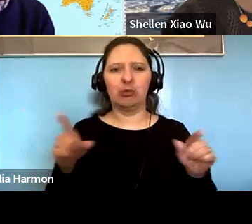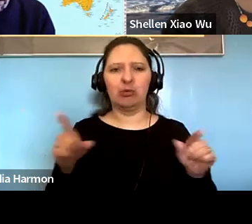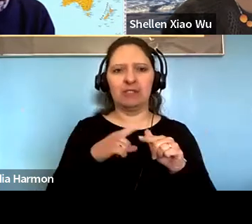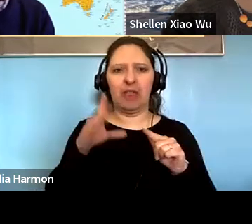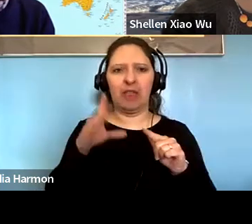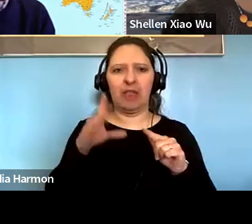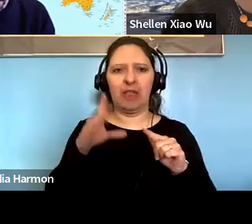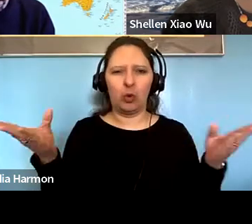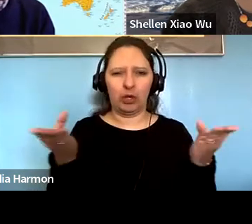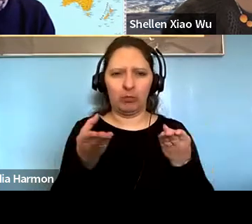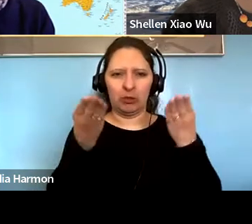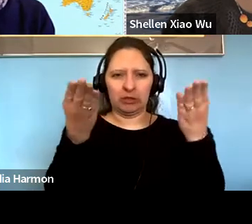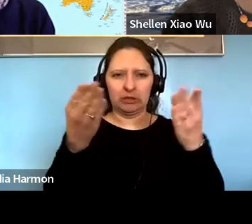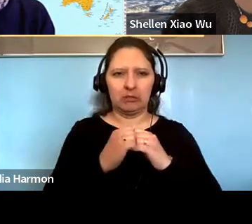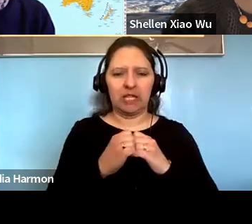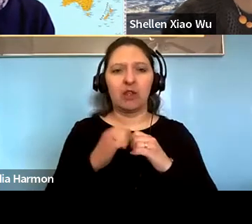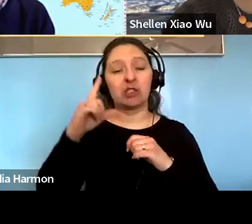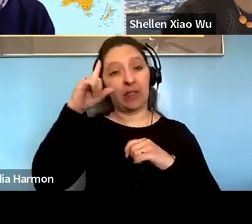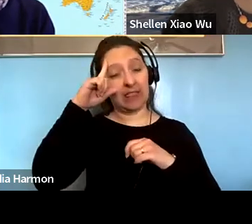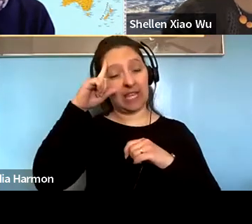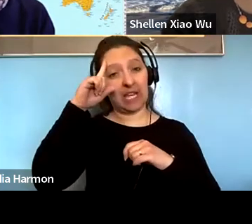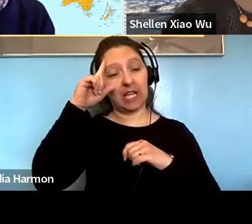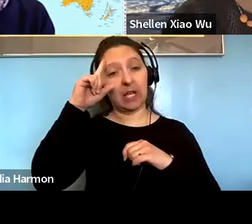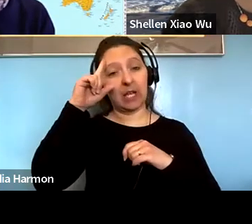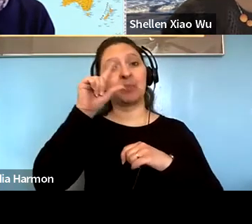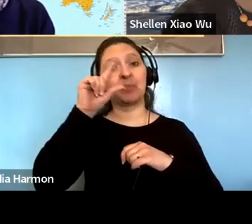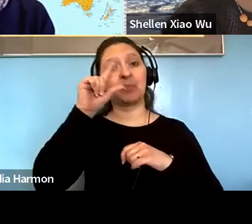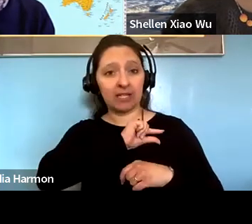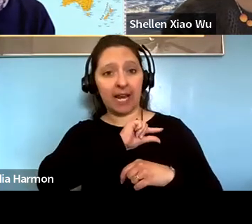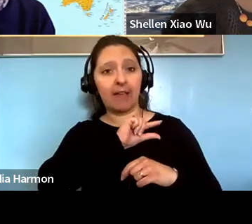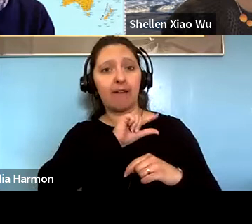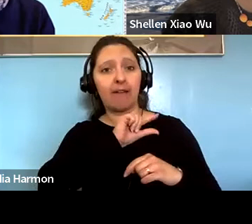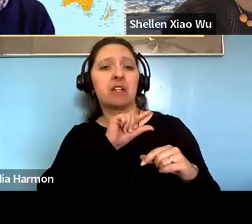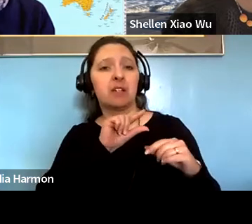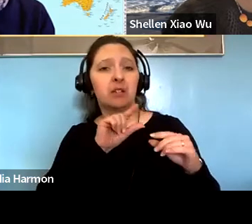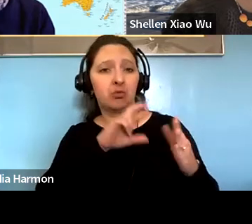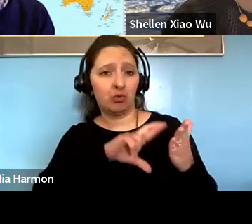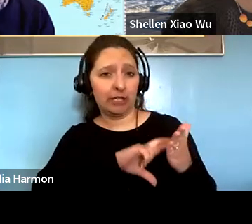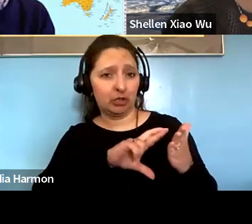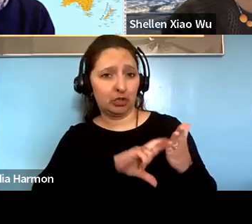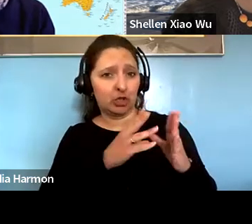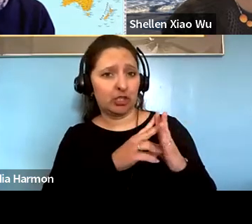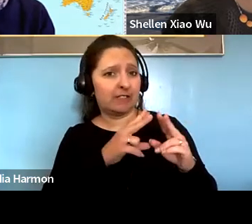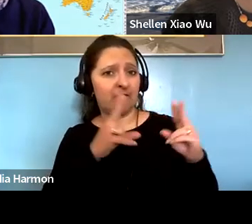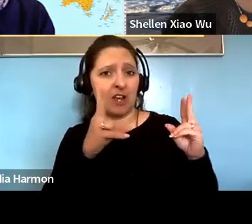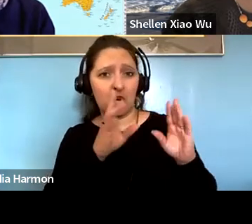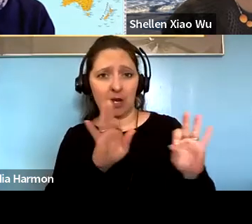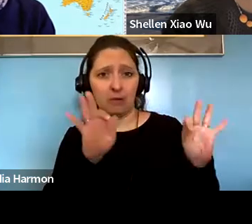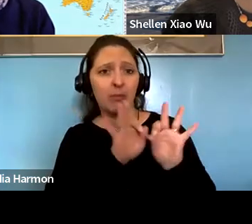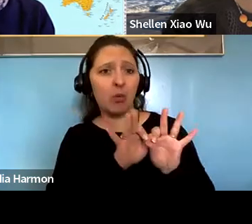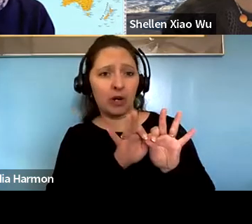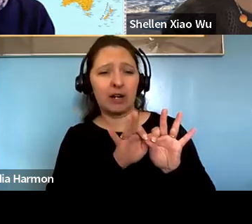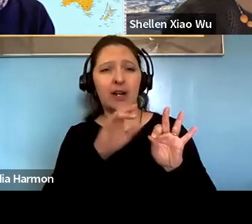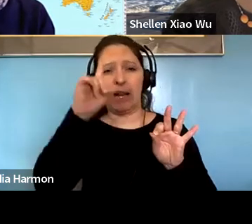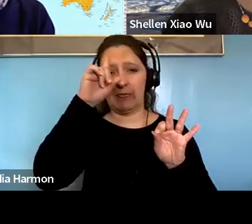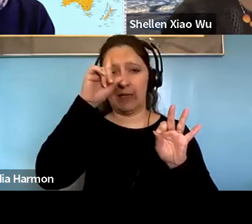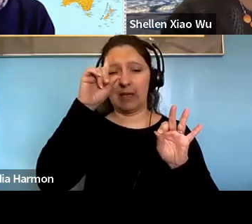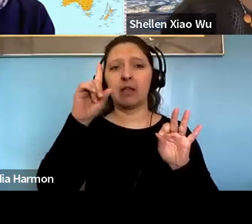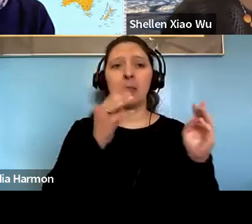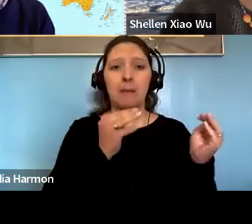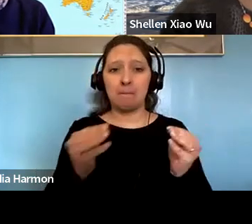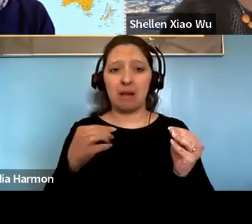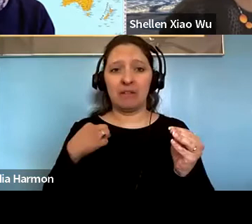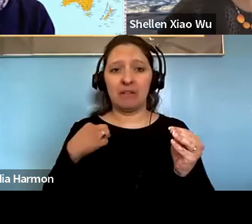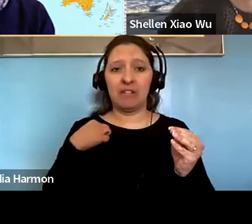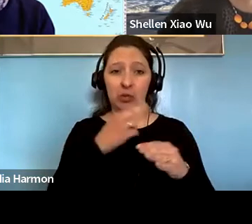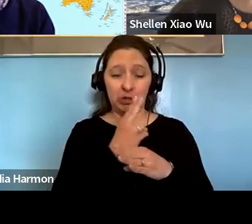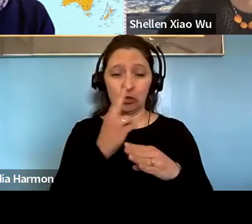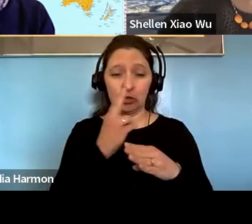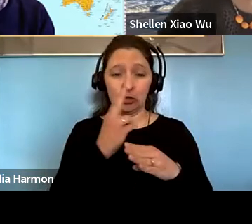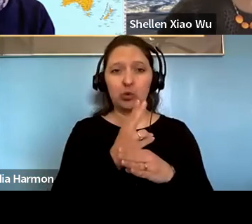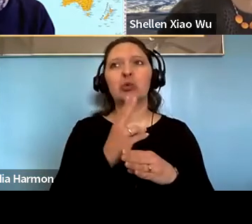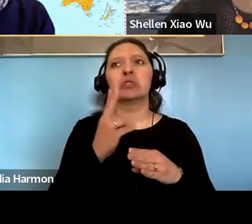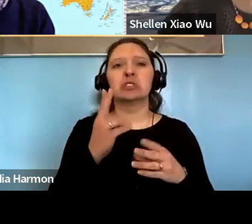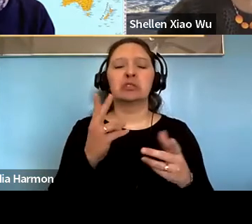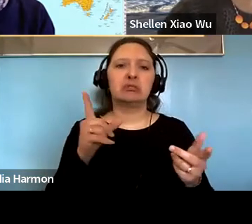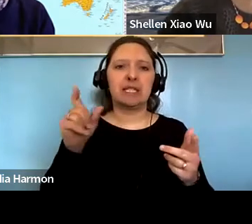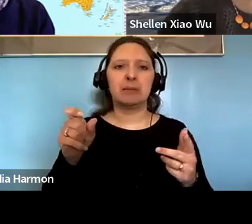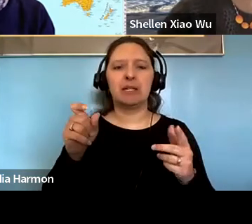Salvador Santino Regilme: let's say that yeah I think qualitative research is extremely important, and I think we should be the methods that we use should be appropriate to the objectives that we would like to accomplish rather than.